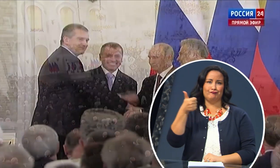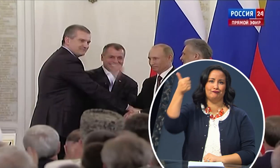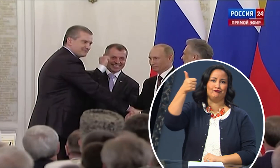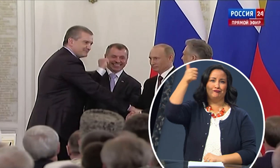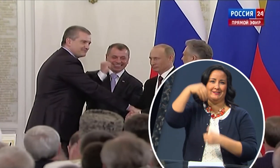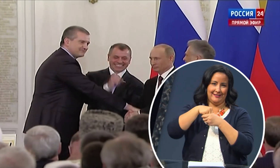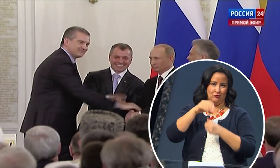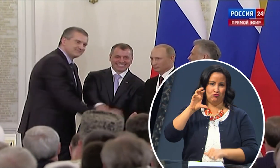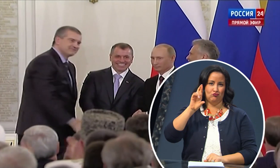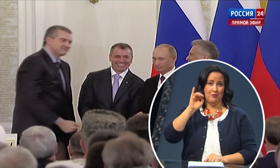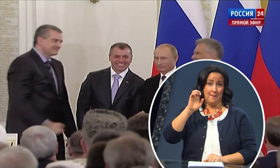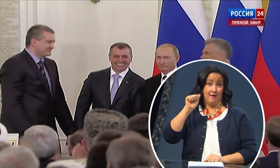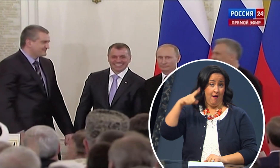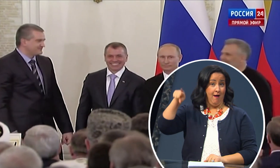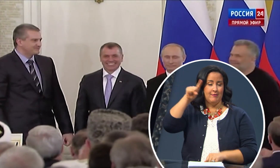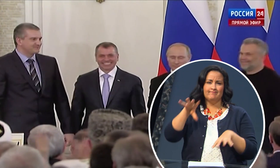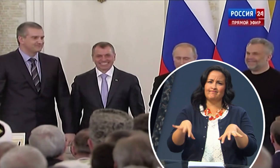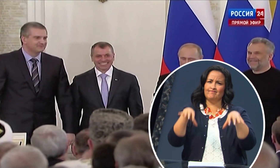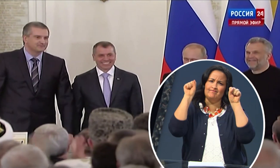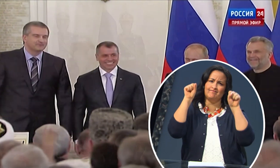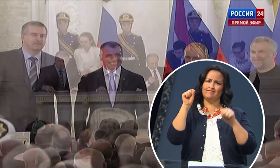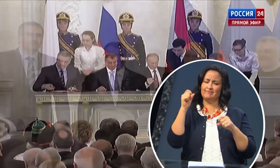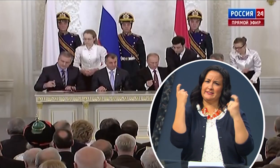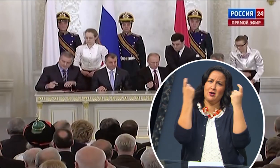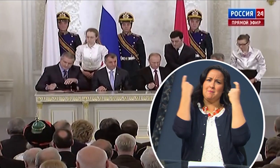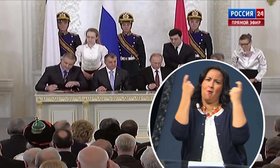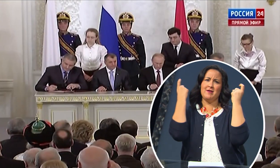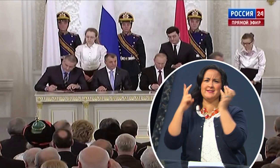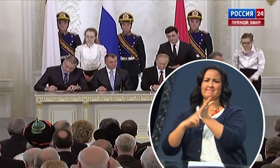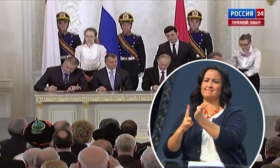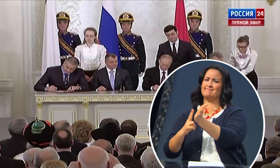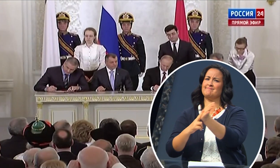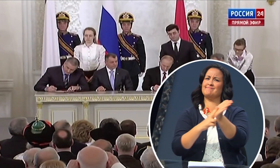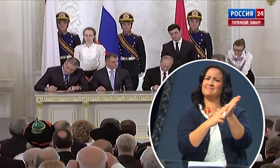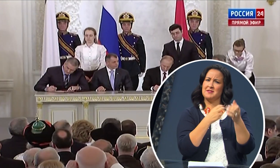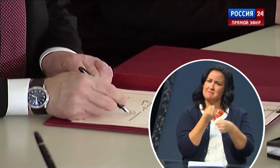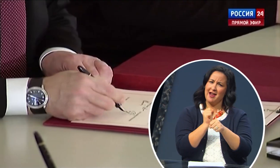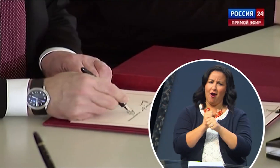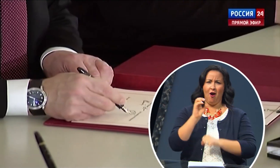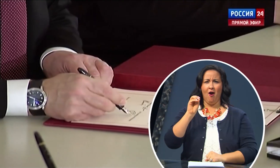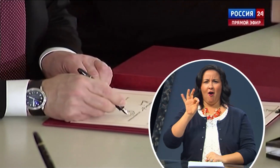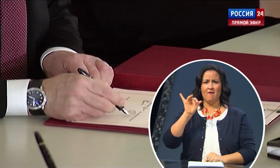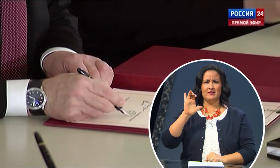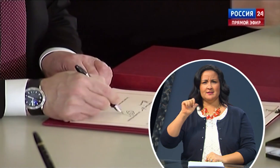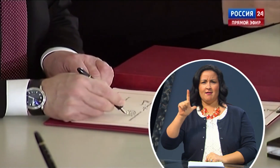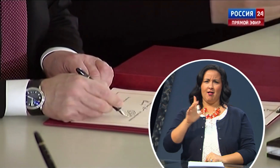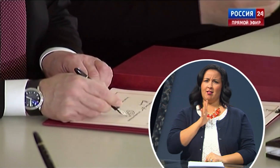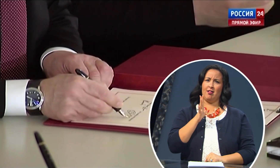AND THE CRIMEAN PRIME MINISTER HELD A SIGNING CEREMONY ON TUESDAY TO MAKE THE ANNEXATION